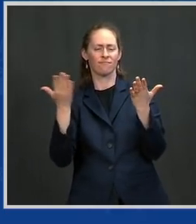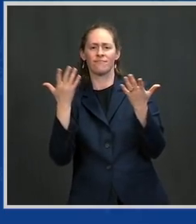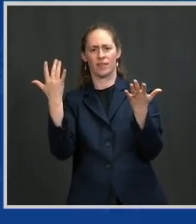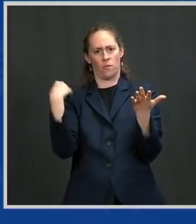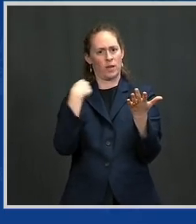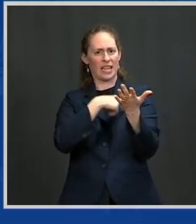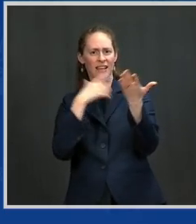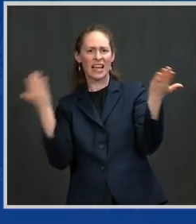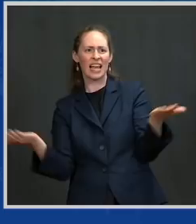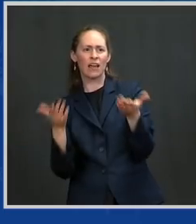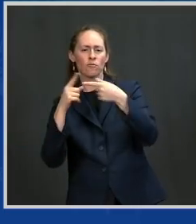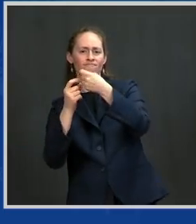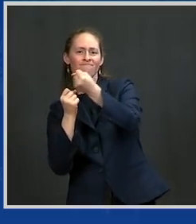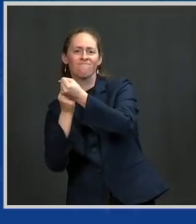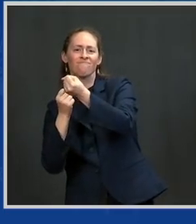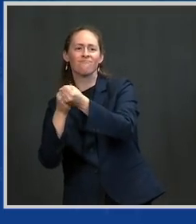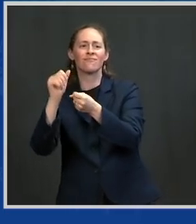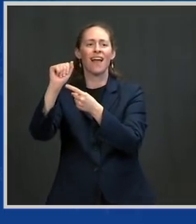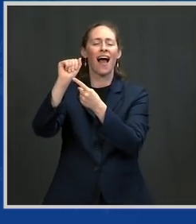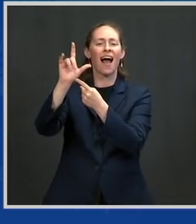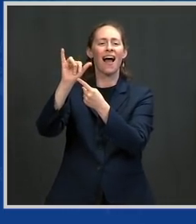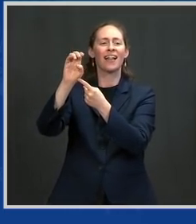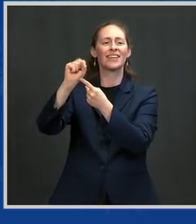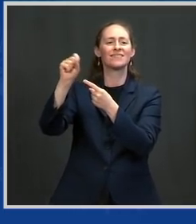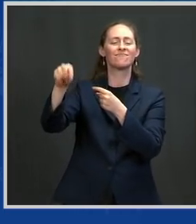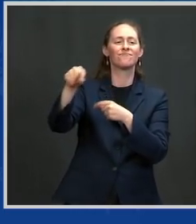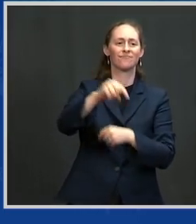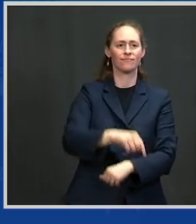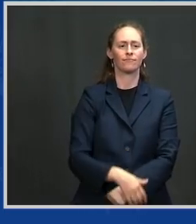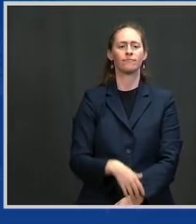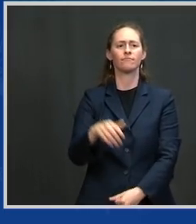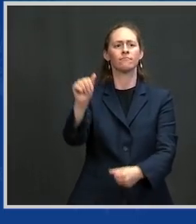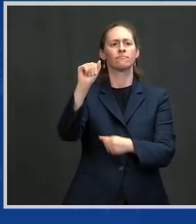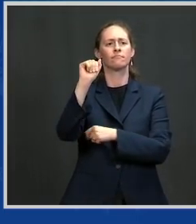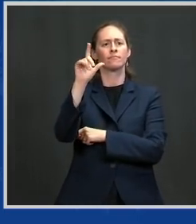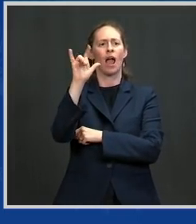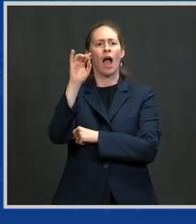by what happened on January 6th -- an attempted overturning of your election --